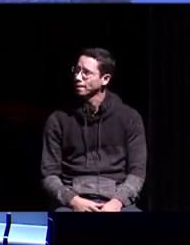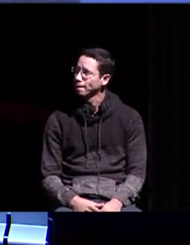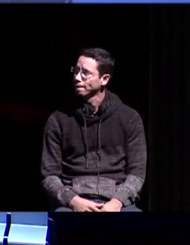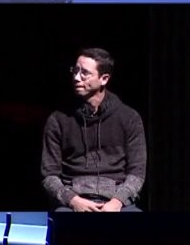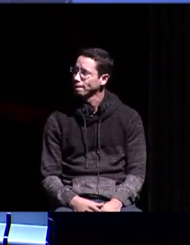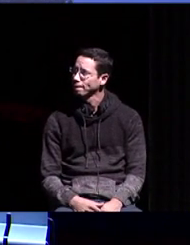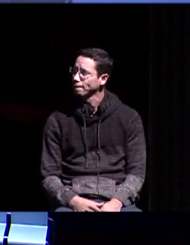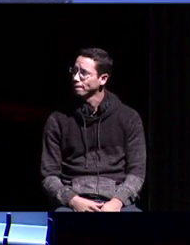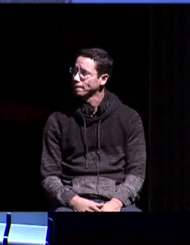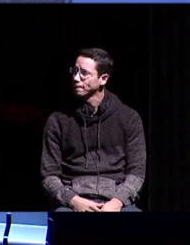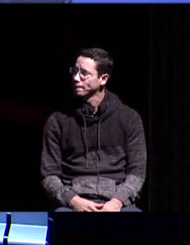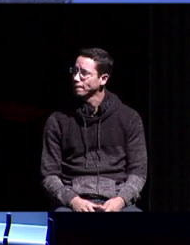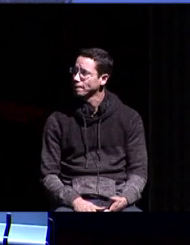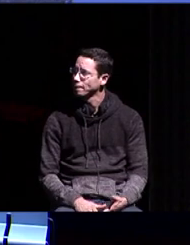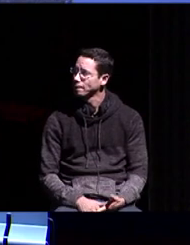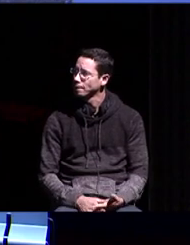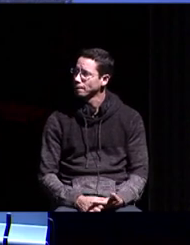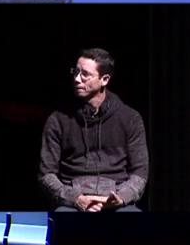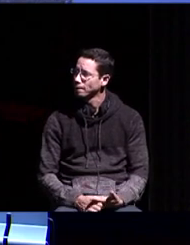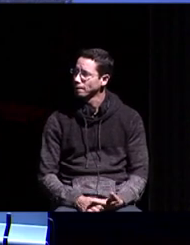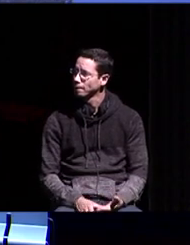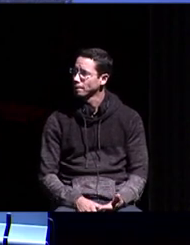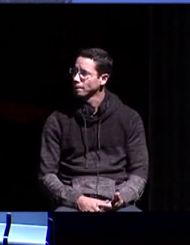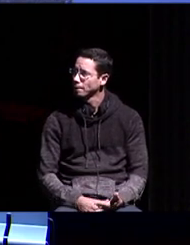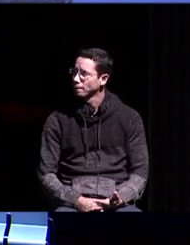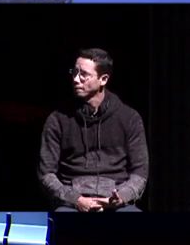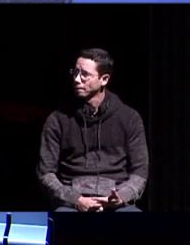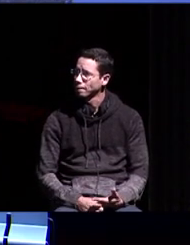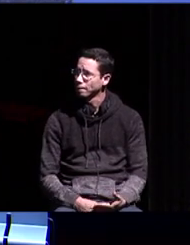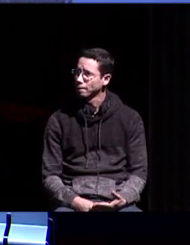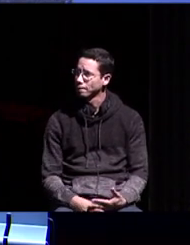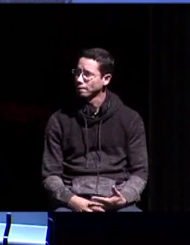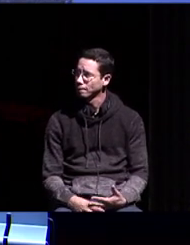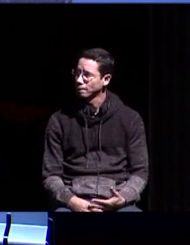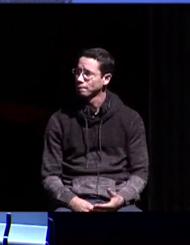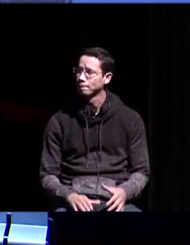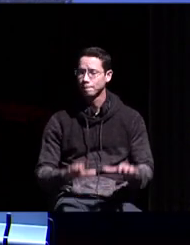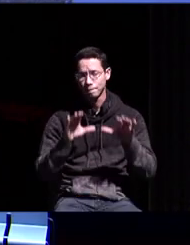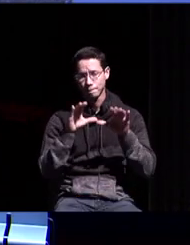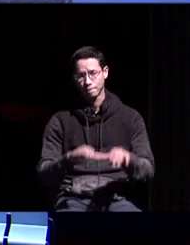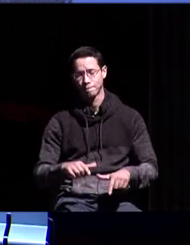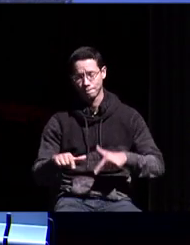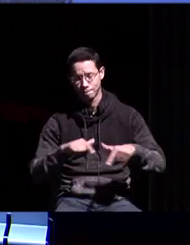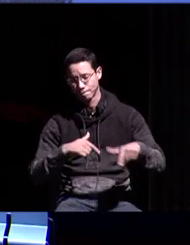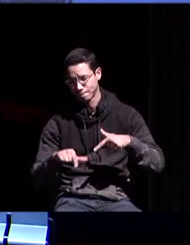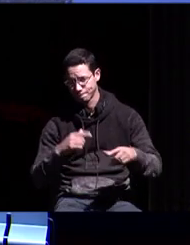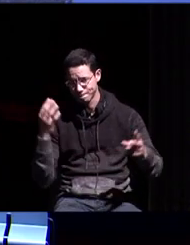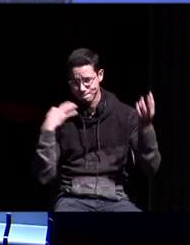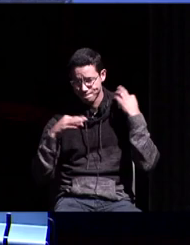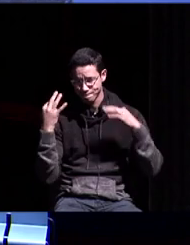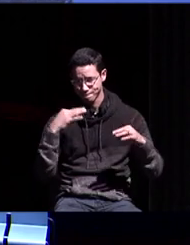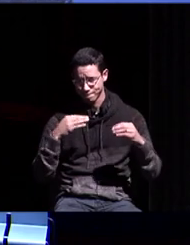This is, basically, an overview of the working class in the tourism sector. And how are they organized?